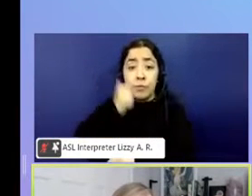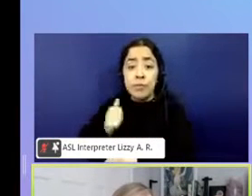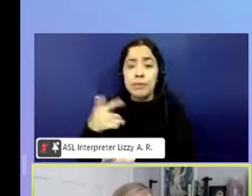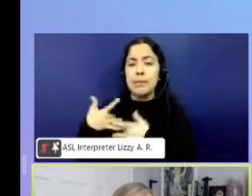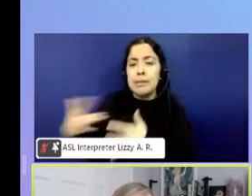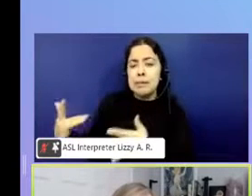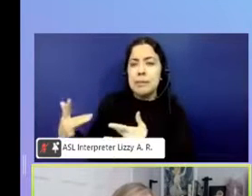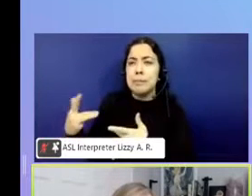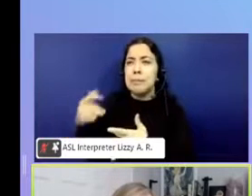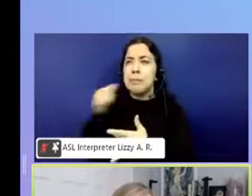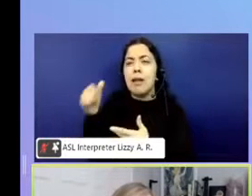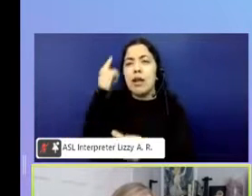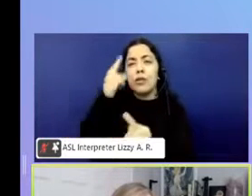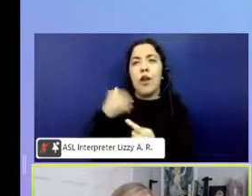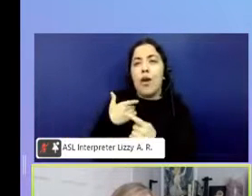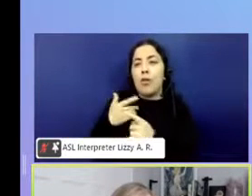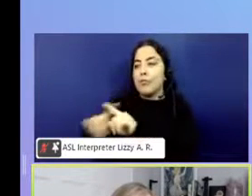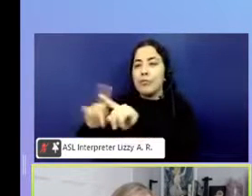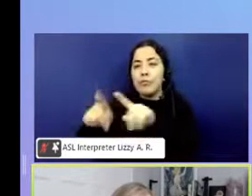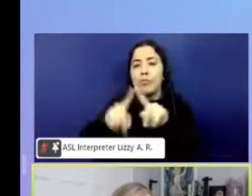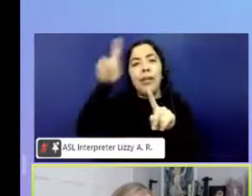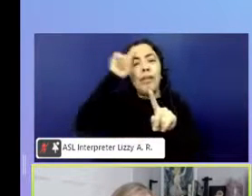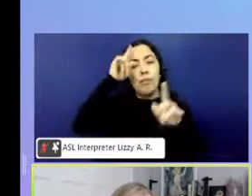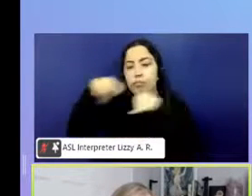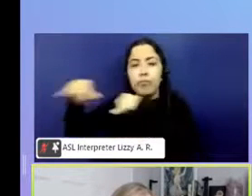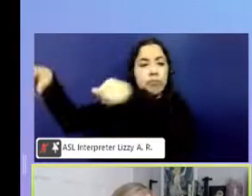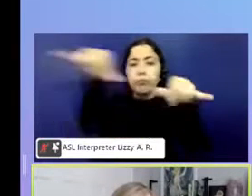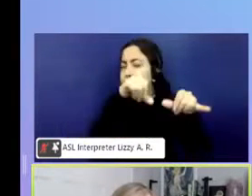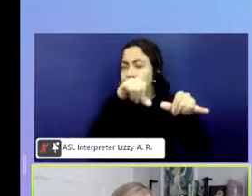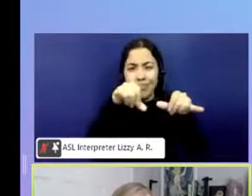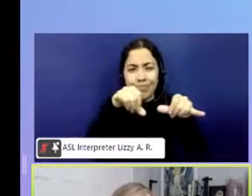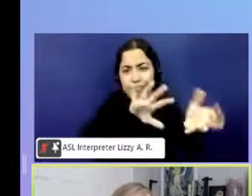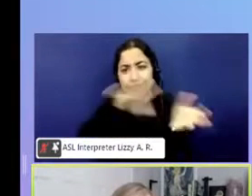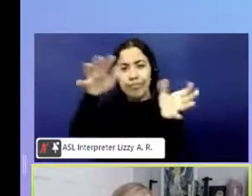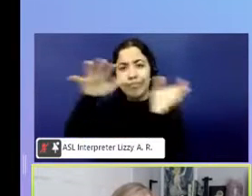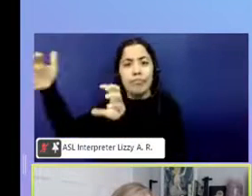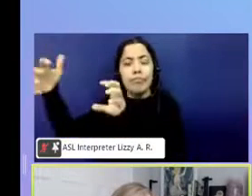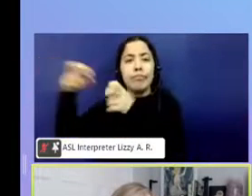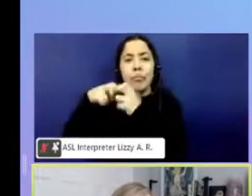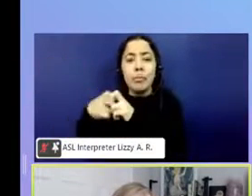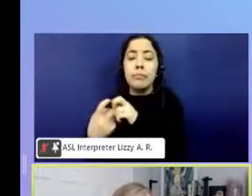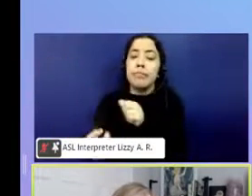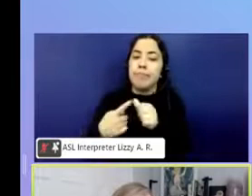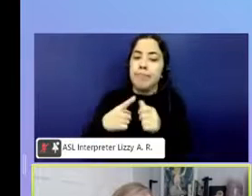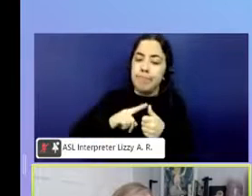us to adapt to one way of thinking that causes all kinds of problems from mild irritation to learning